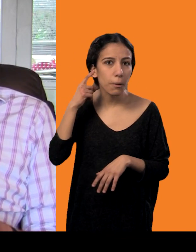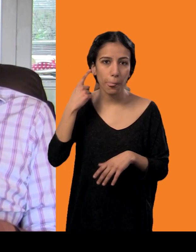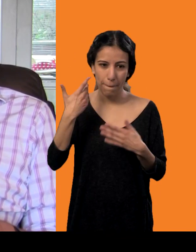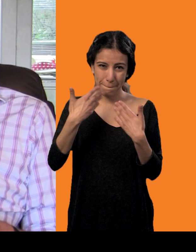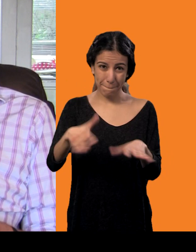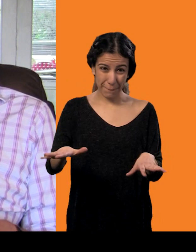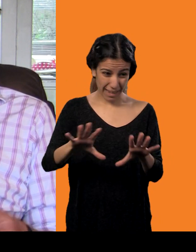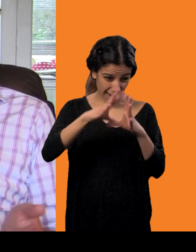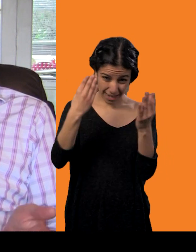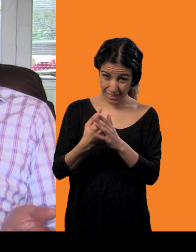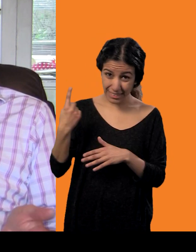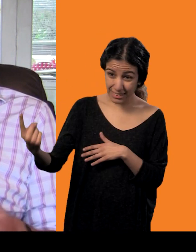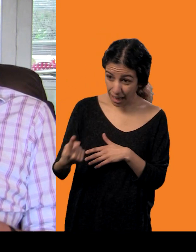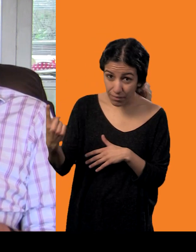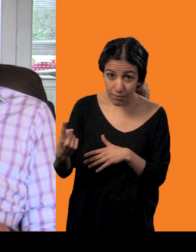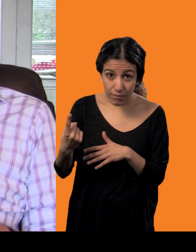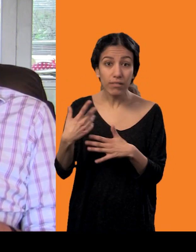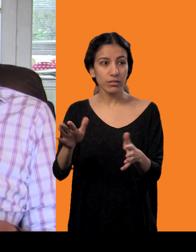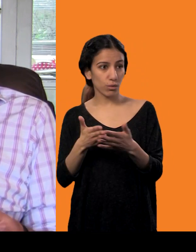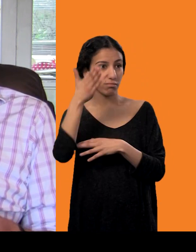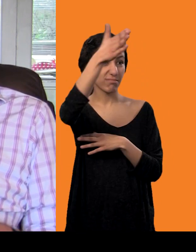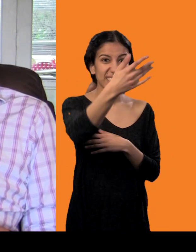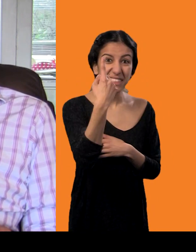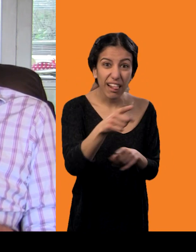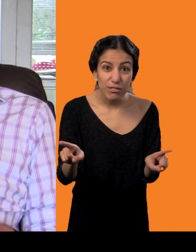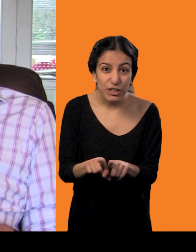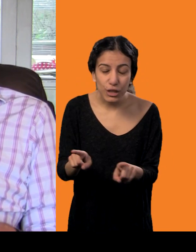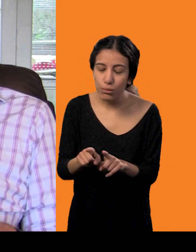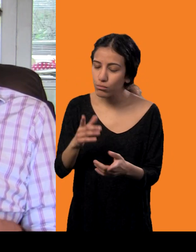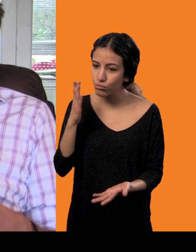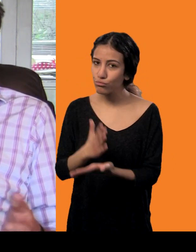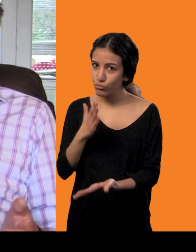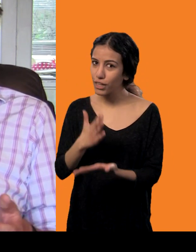in for new hearing aid moulds and did all that by herself and went